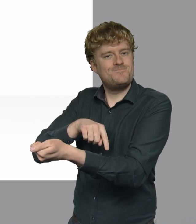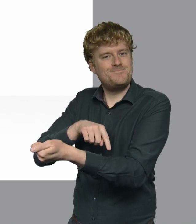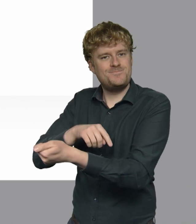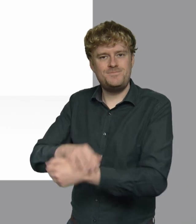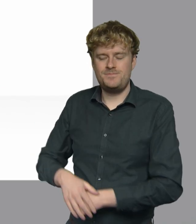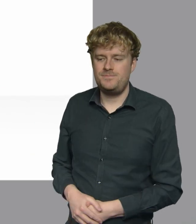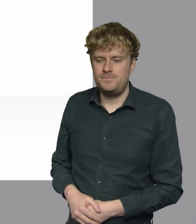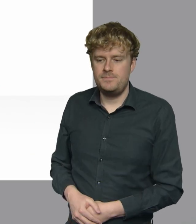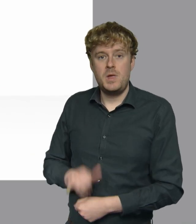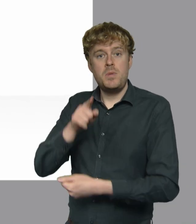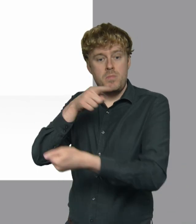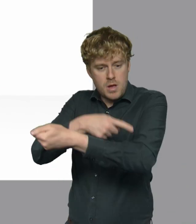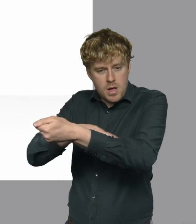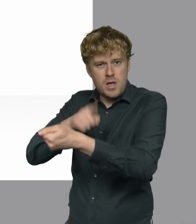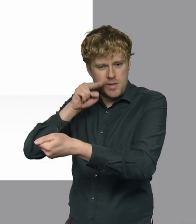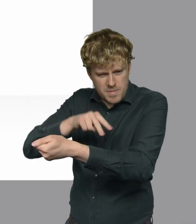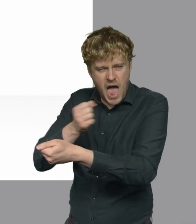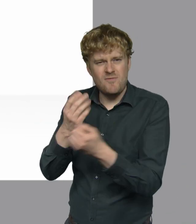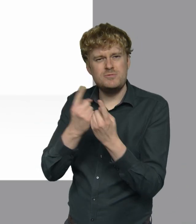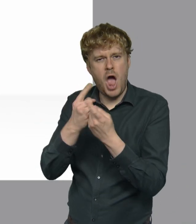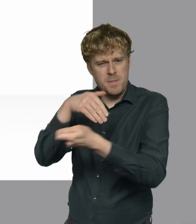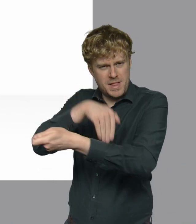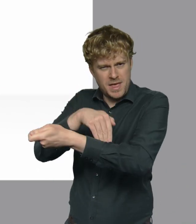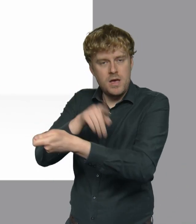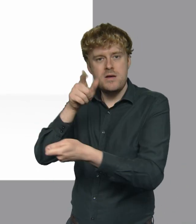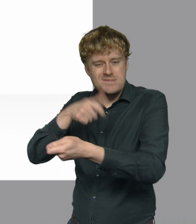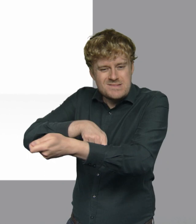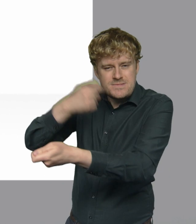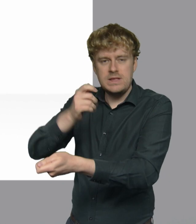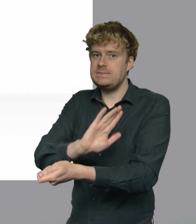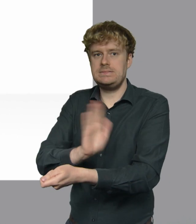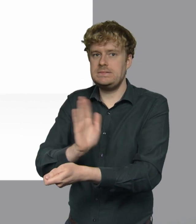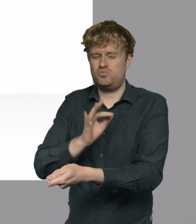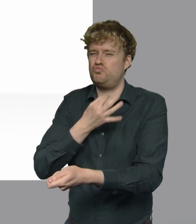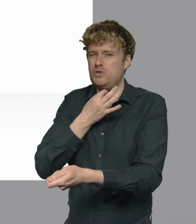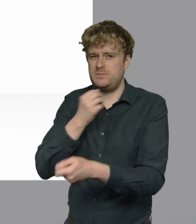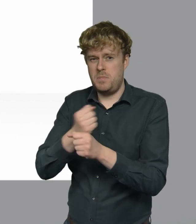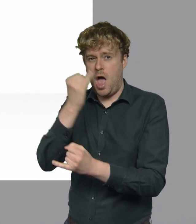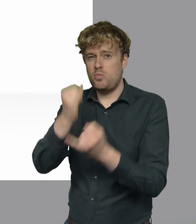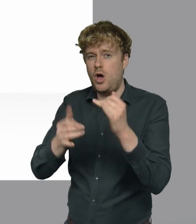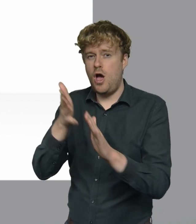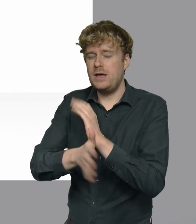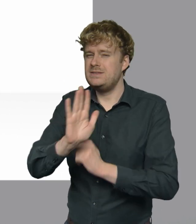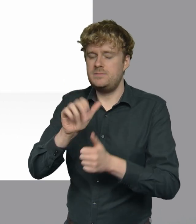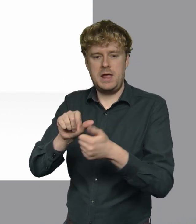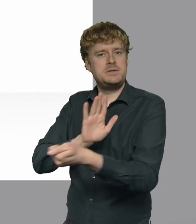If you can see that as an object in the wound, do not remove it. Removing the object could cause more damage, so instead